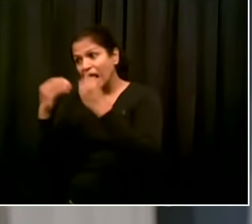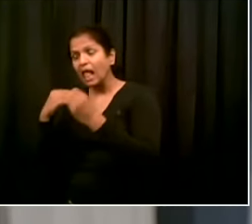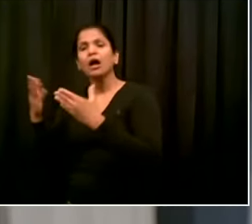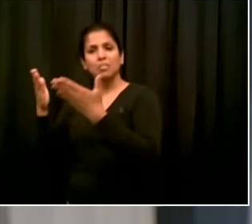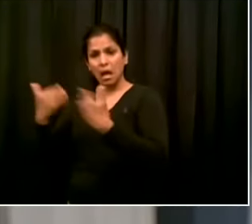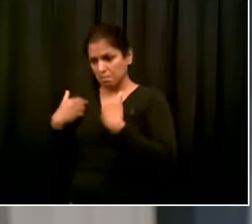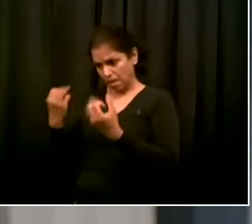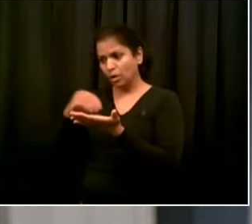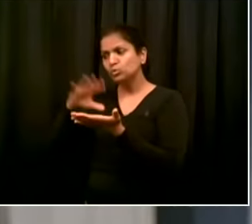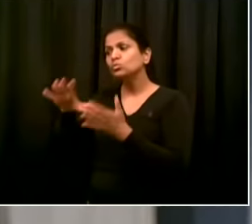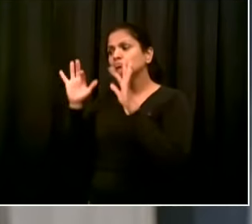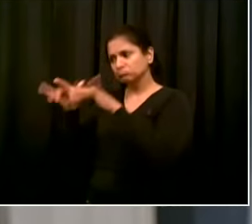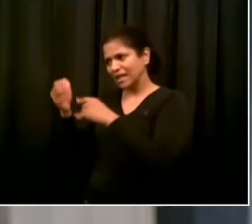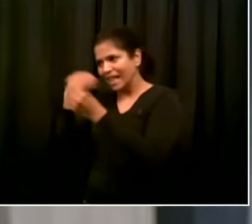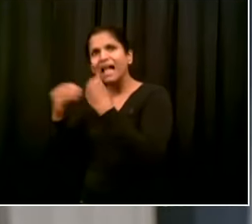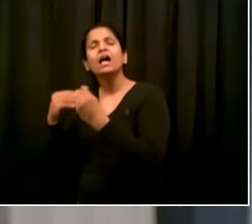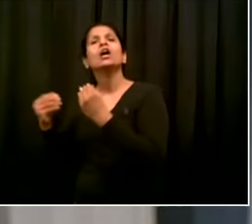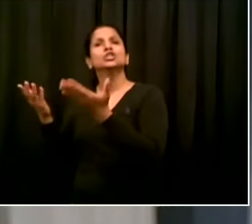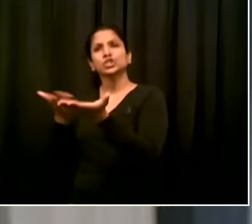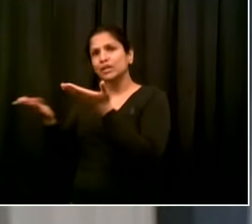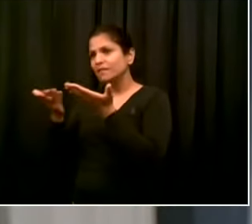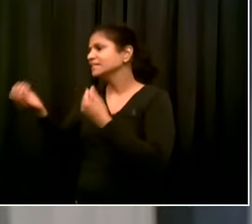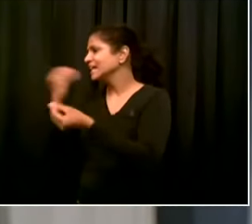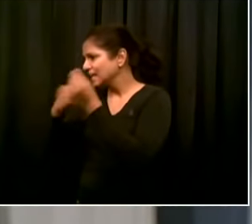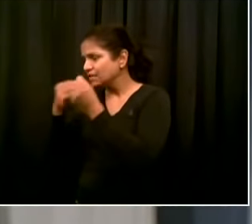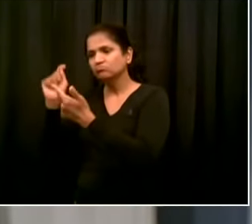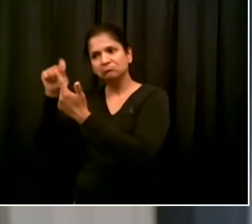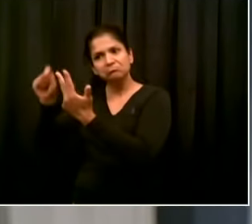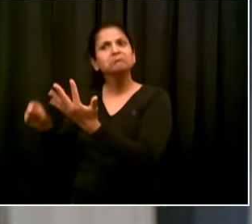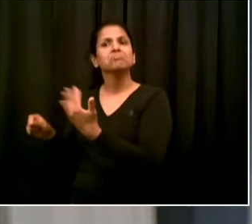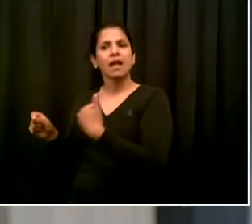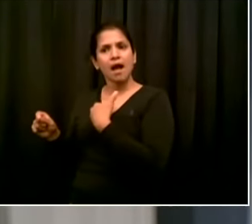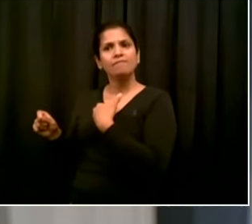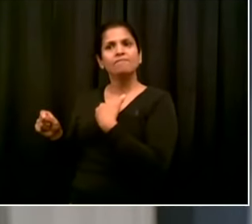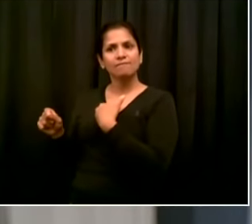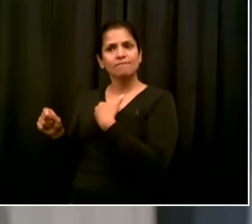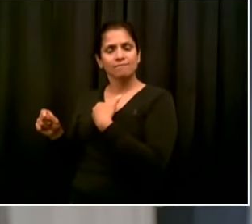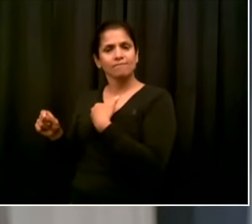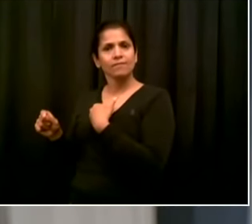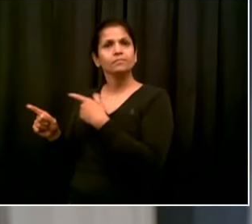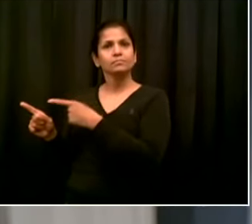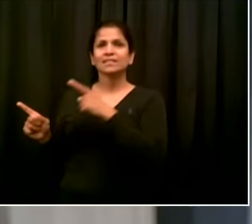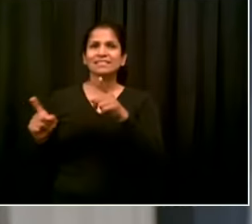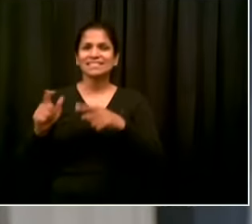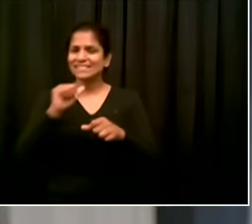KEEP PROVIDING THE EDUCATORS THAT THE SCHOLSO NEED. WHEN THE PROCESS